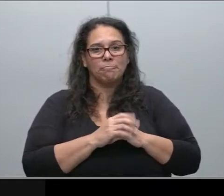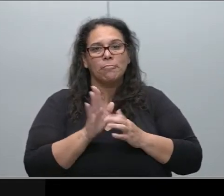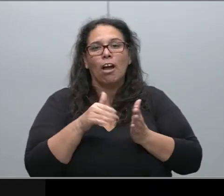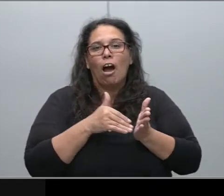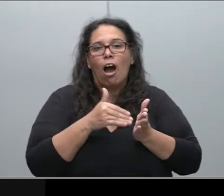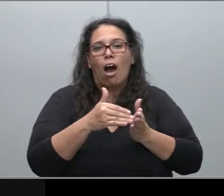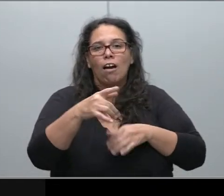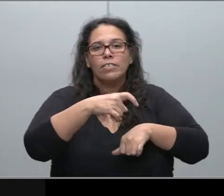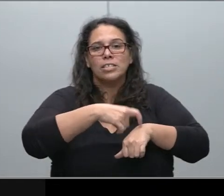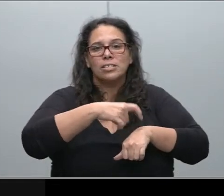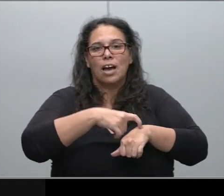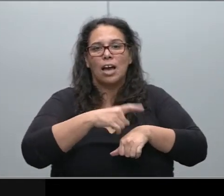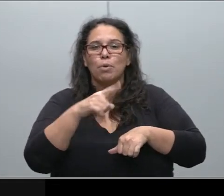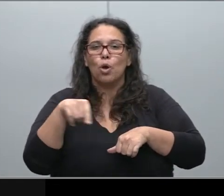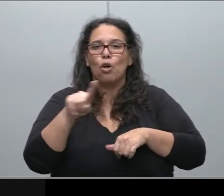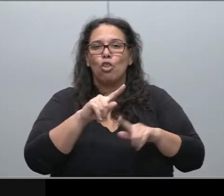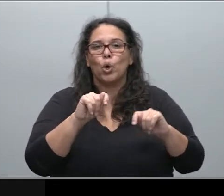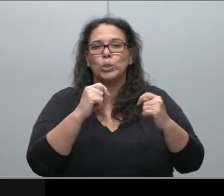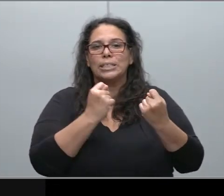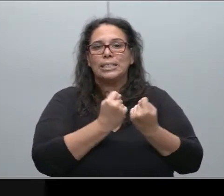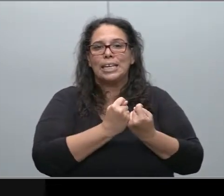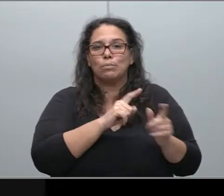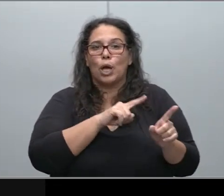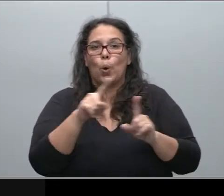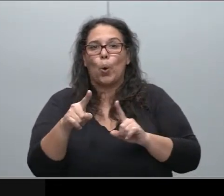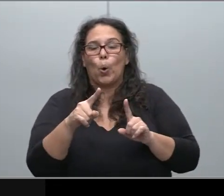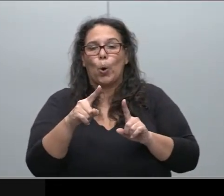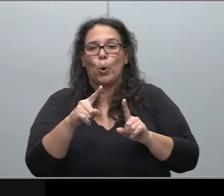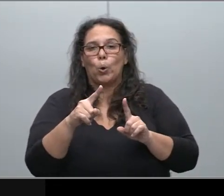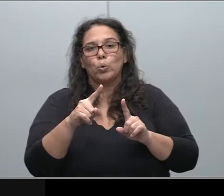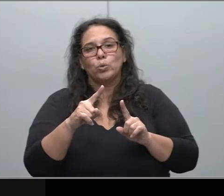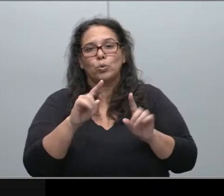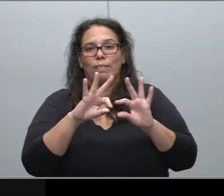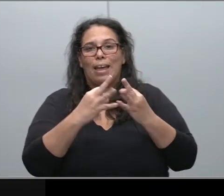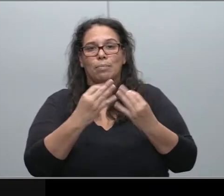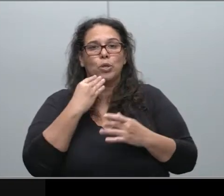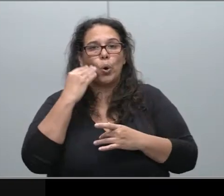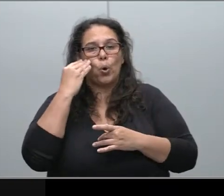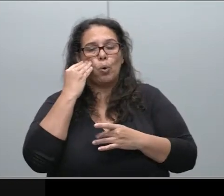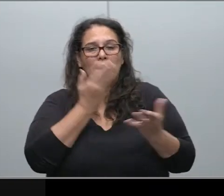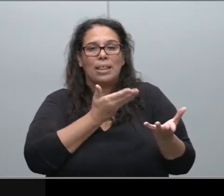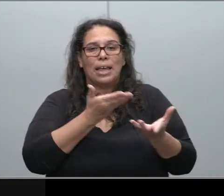and a lot of lingering thoughts that will be placed in there. And so you can also, I encourage you to add it